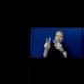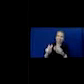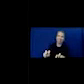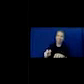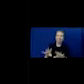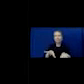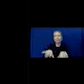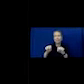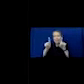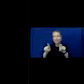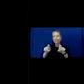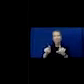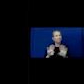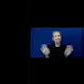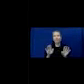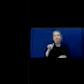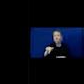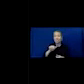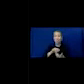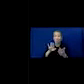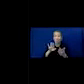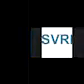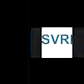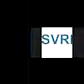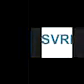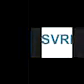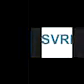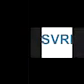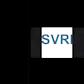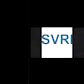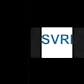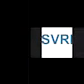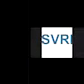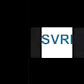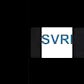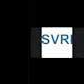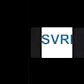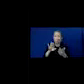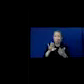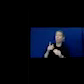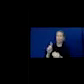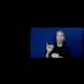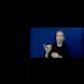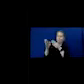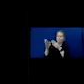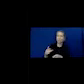This is all done in the community, in locations where the customer feels most comfortable.